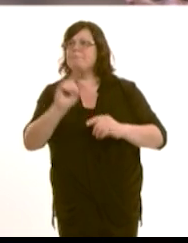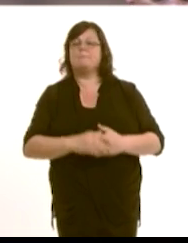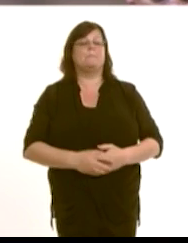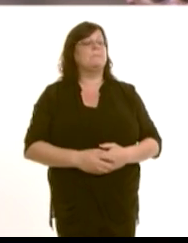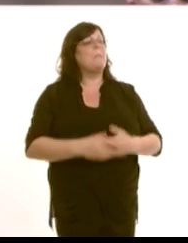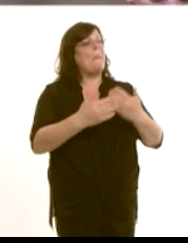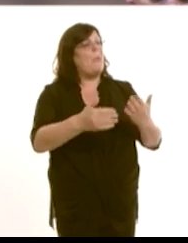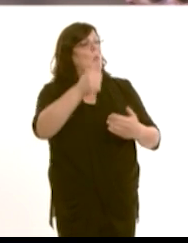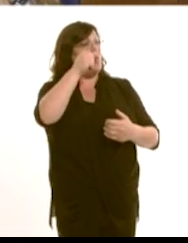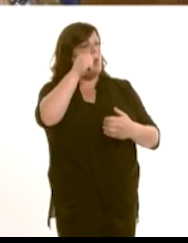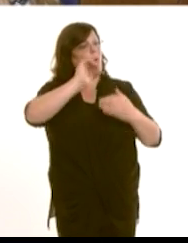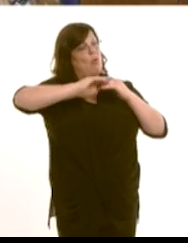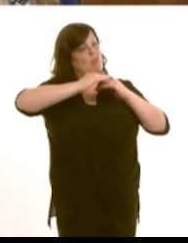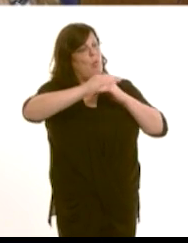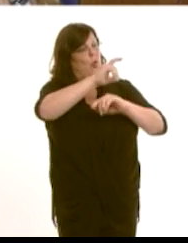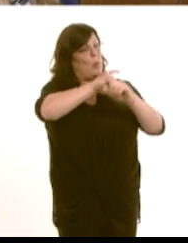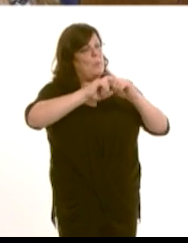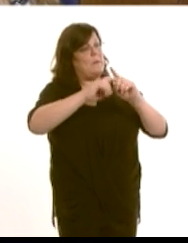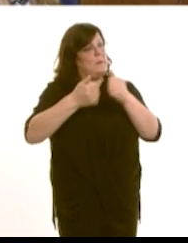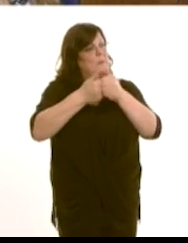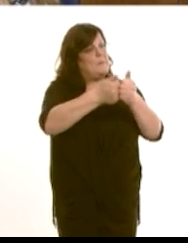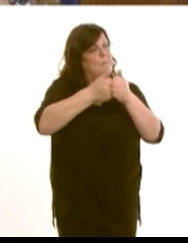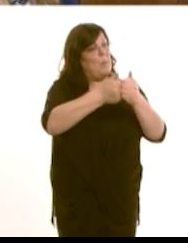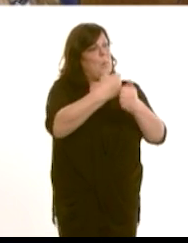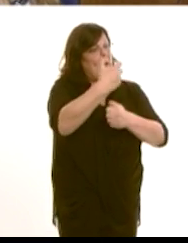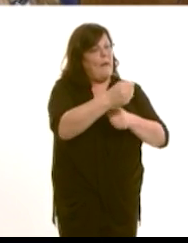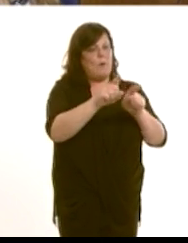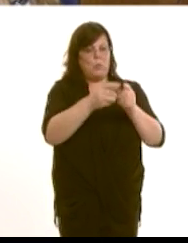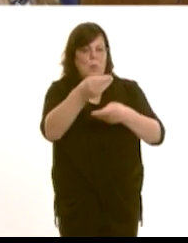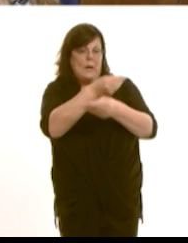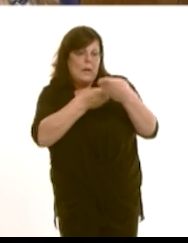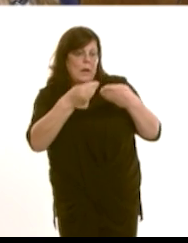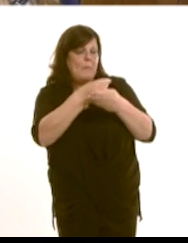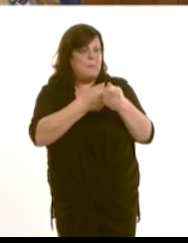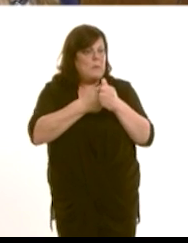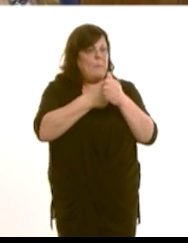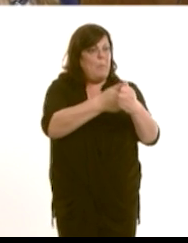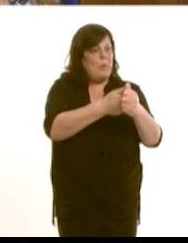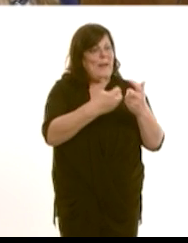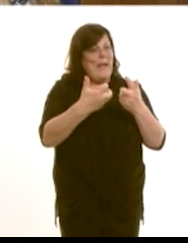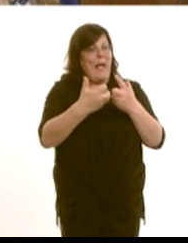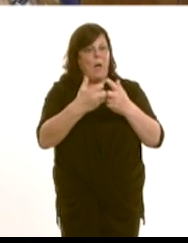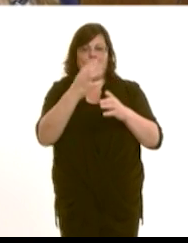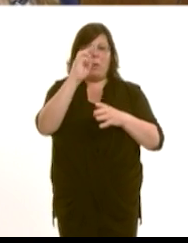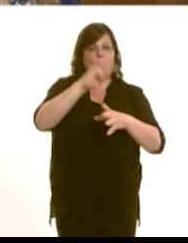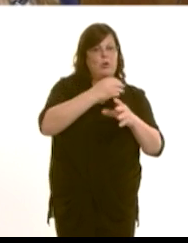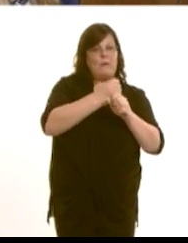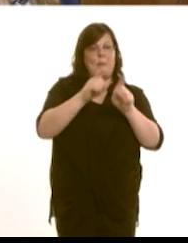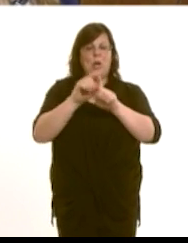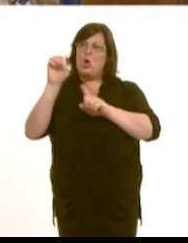supports rural communities and the economy with a combination of Welsh Government and